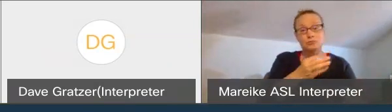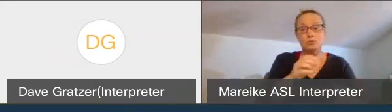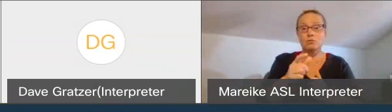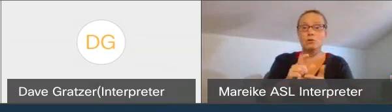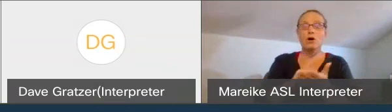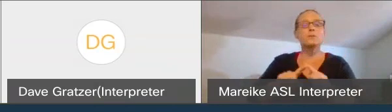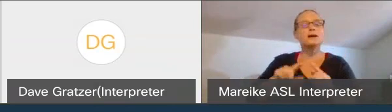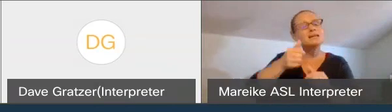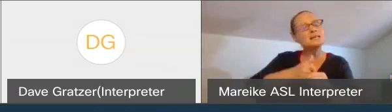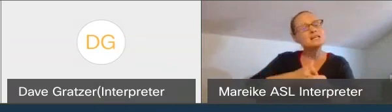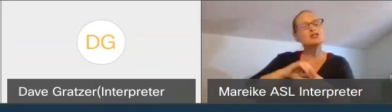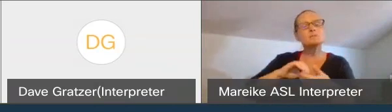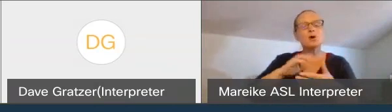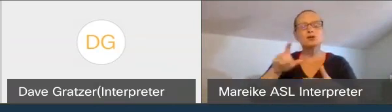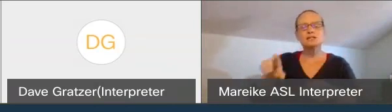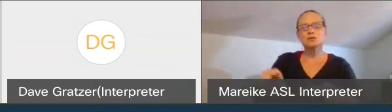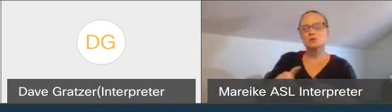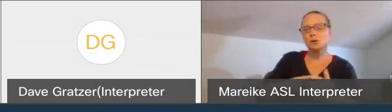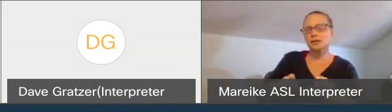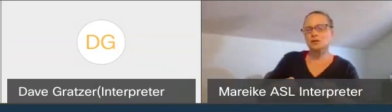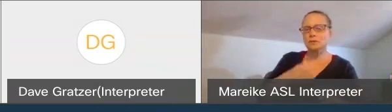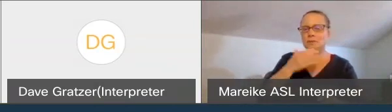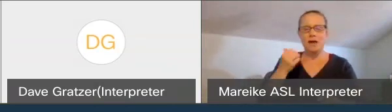to do what they do best at and we're all just one piece of the puzzle.